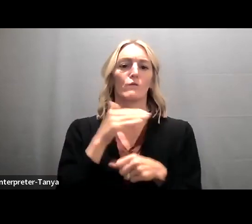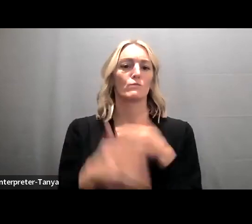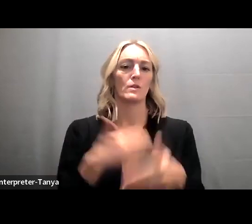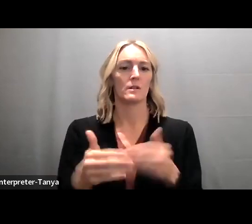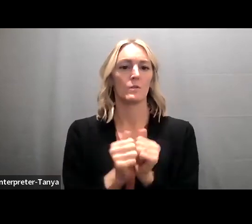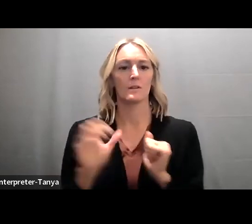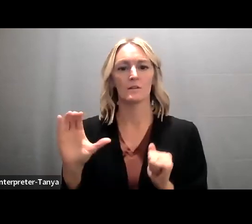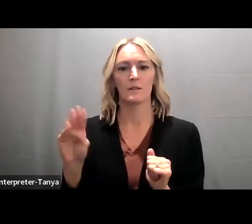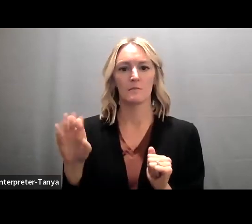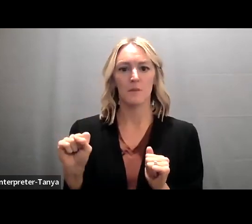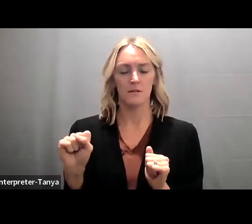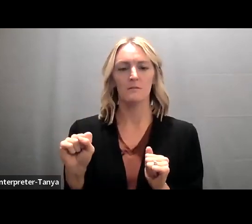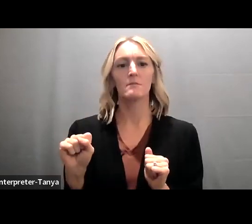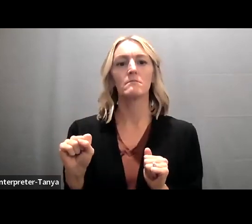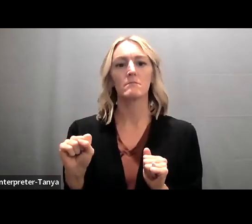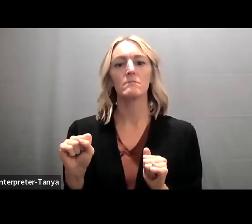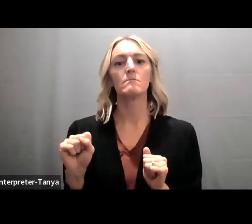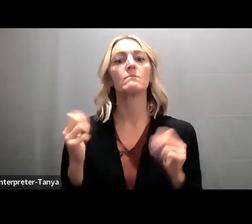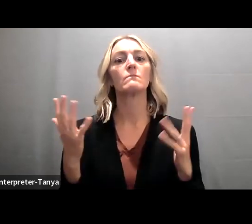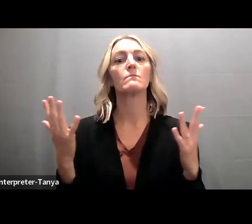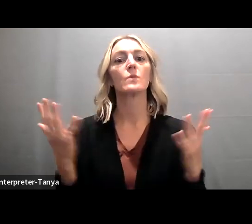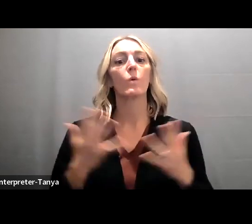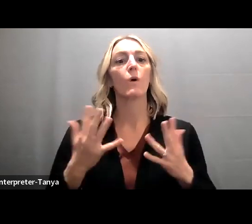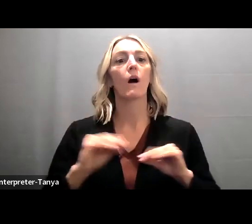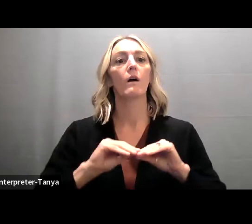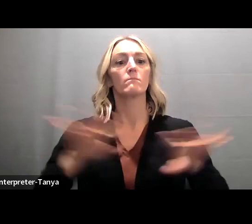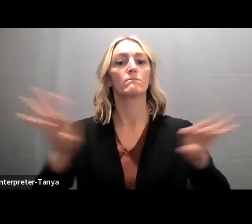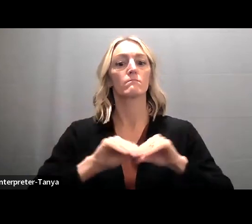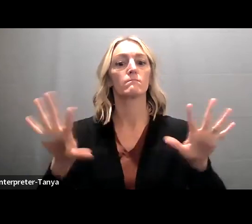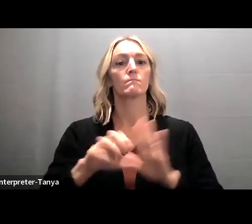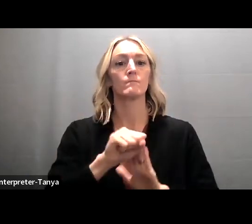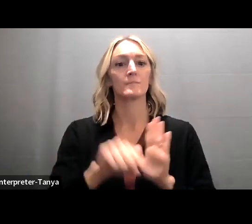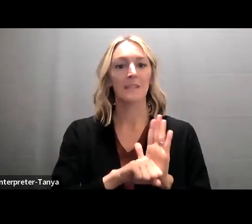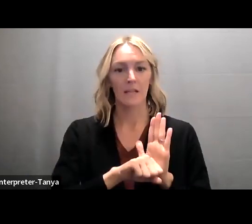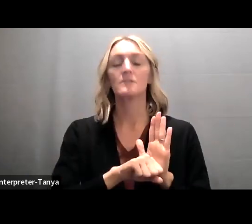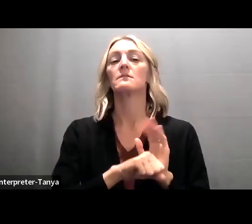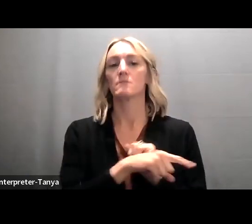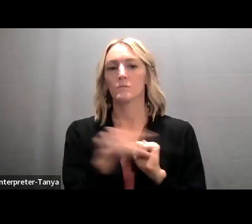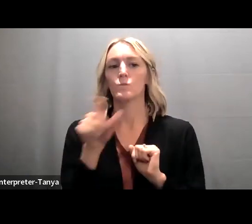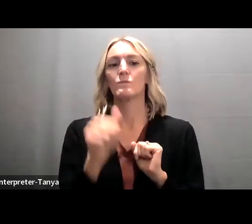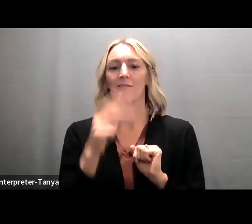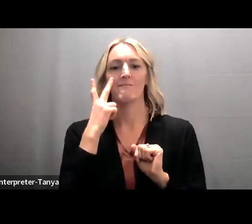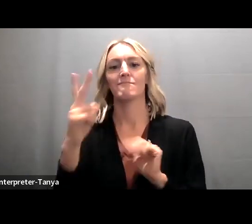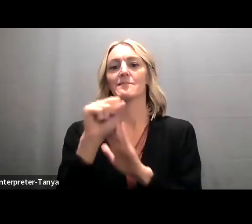What is going out to states and will be getting you will be able to see at the state level